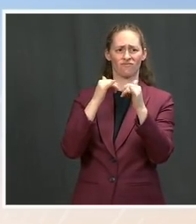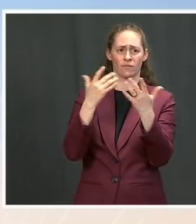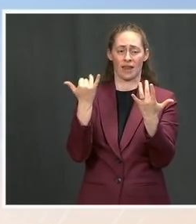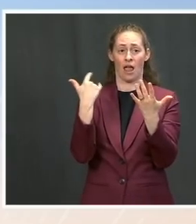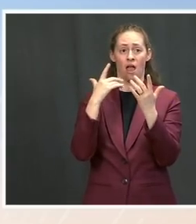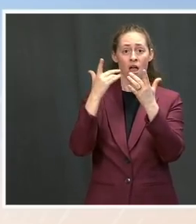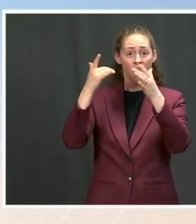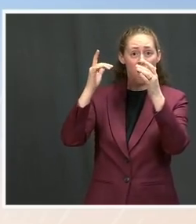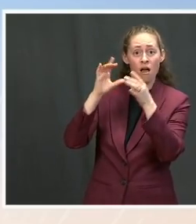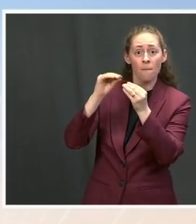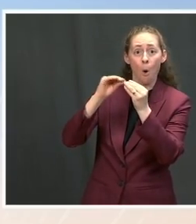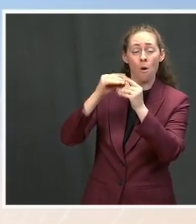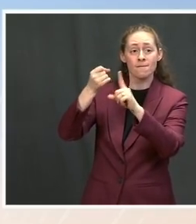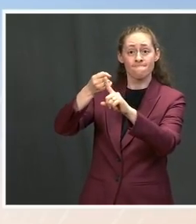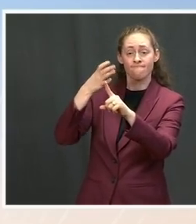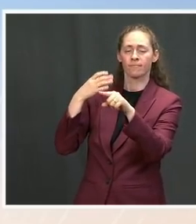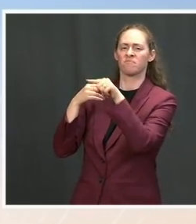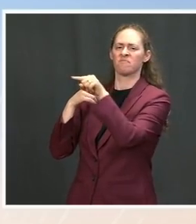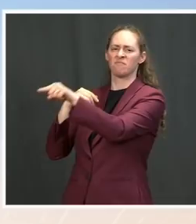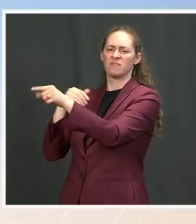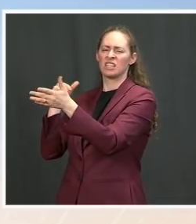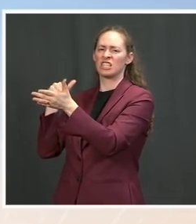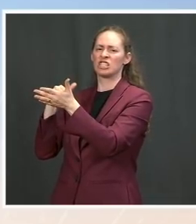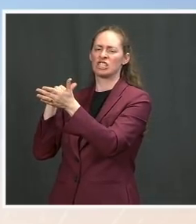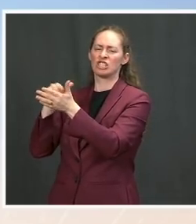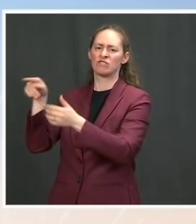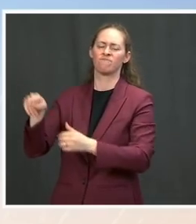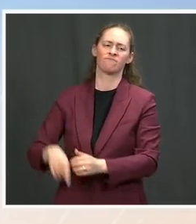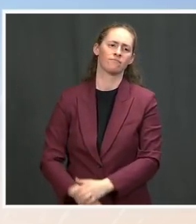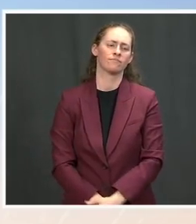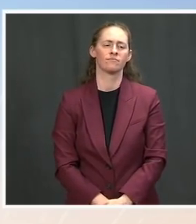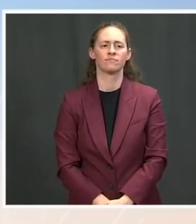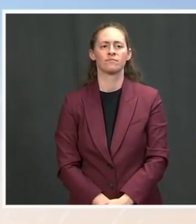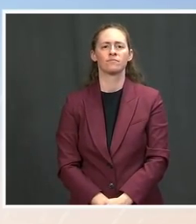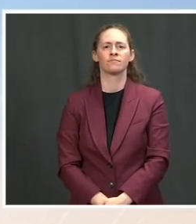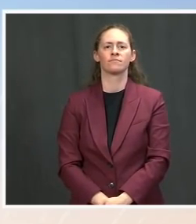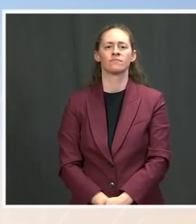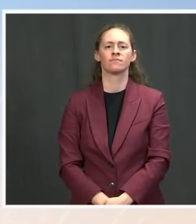The Press: And is the administration planning to phase out FEMA's mass vaccine sites in favor